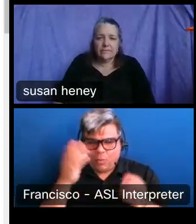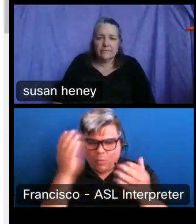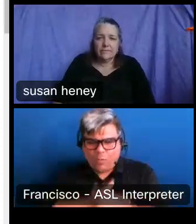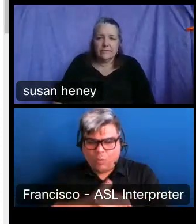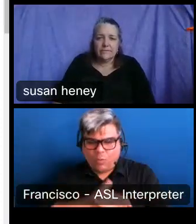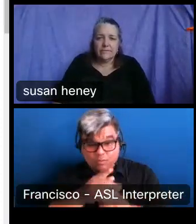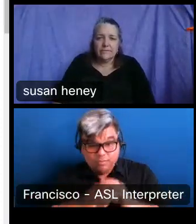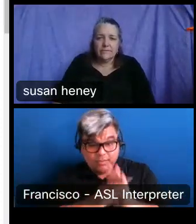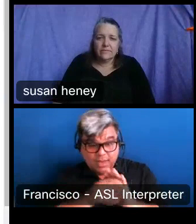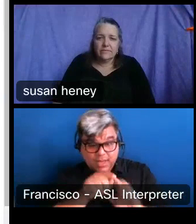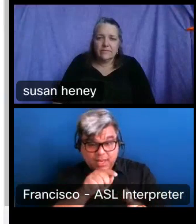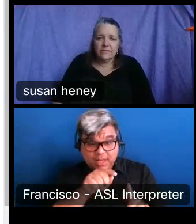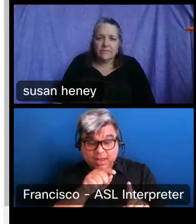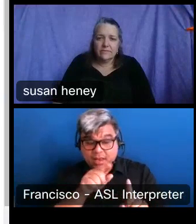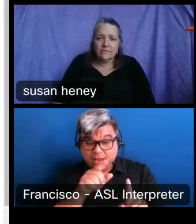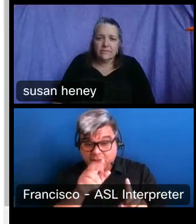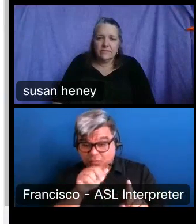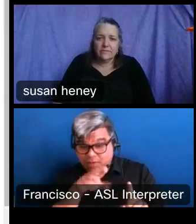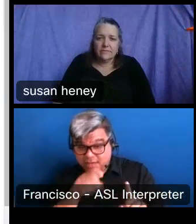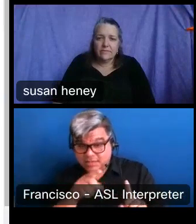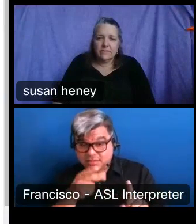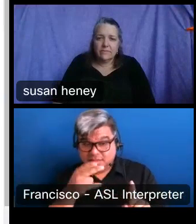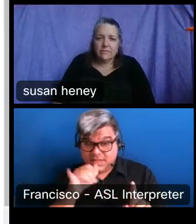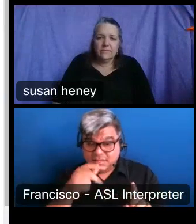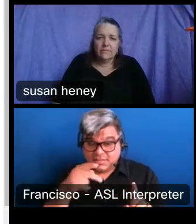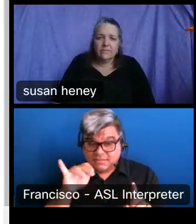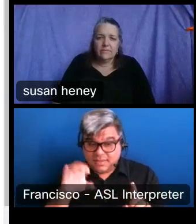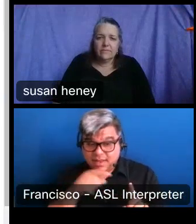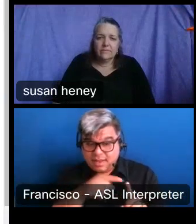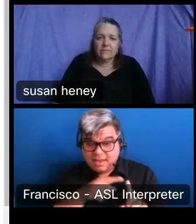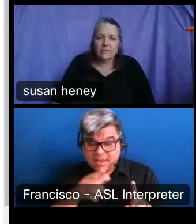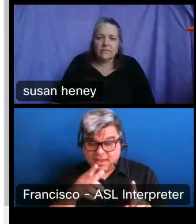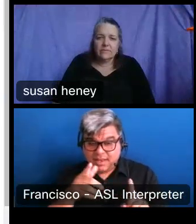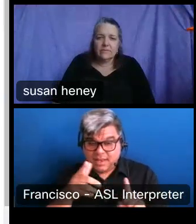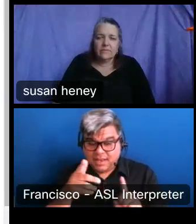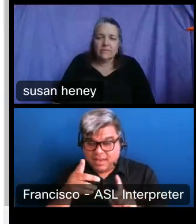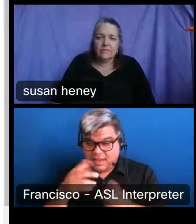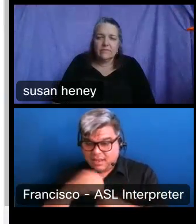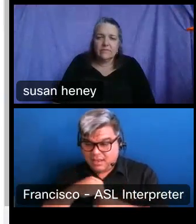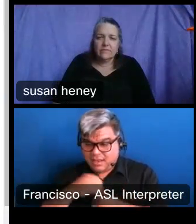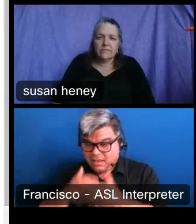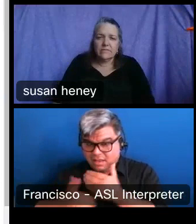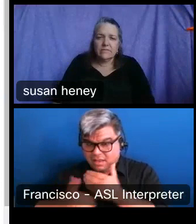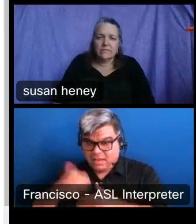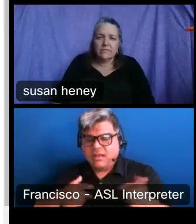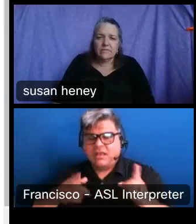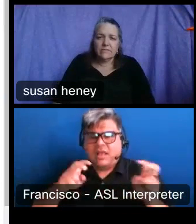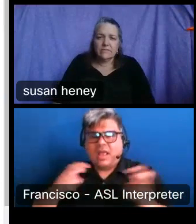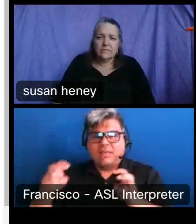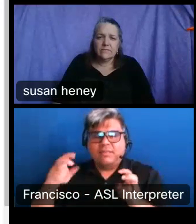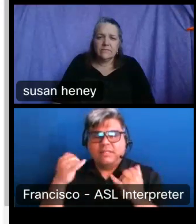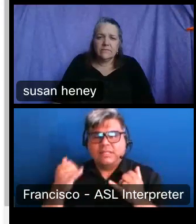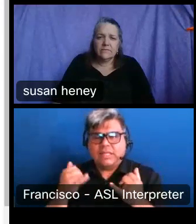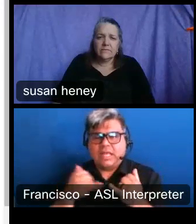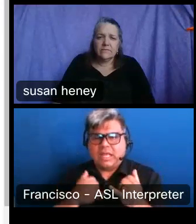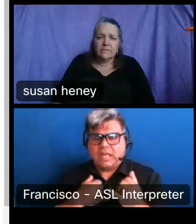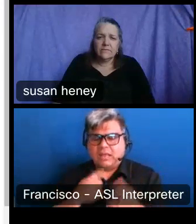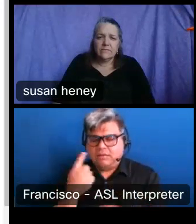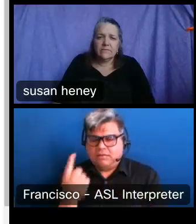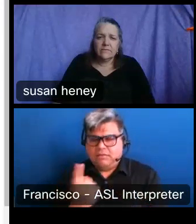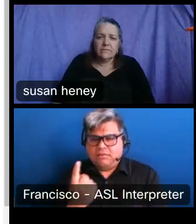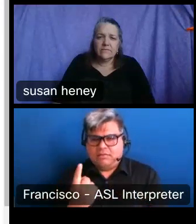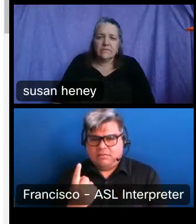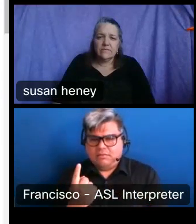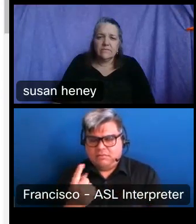select race and Hispanic origin, the topic will isolate. I'm just going to go back to All Topics,